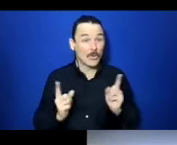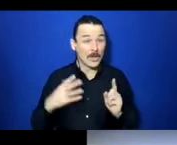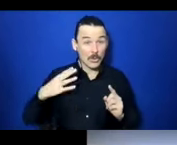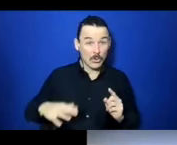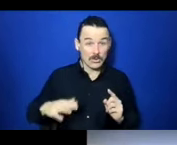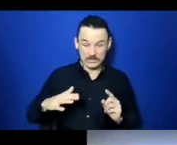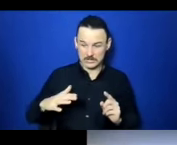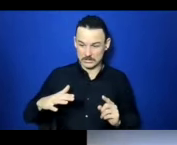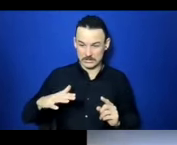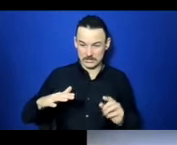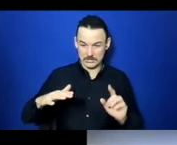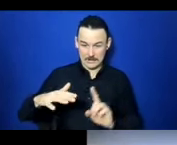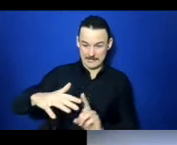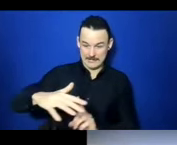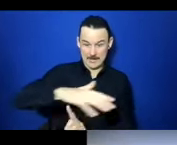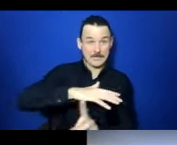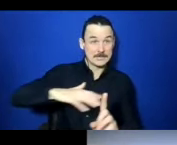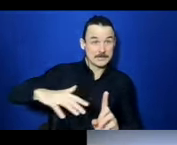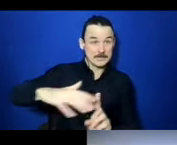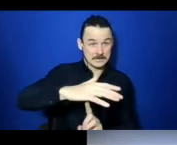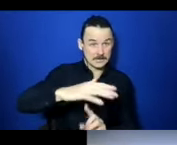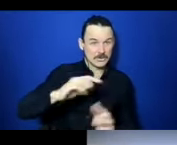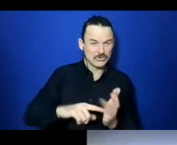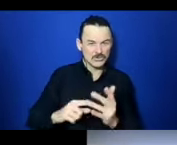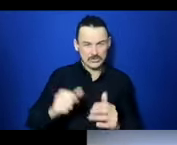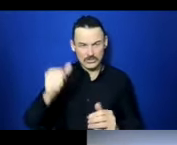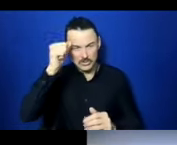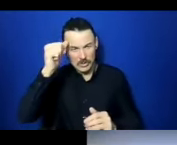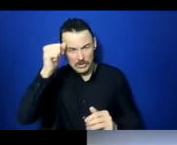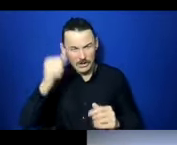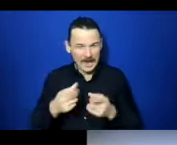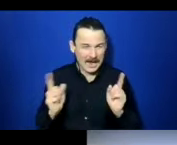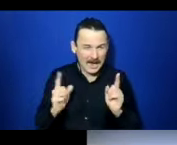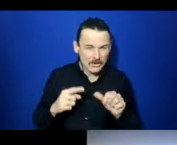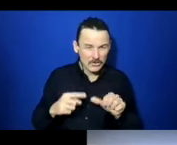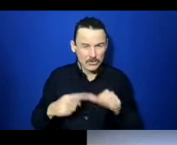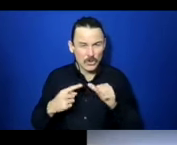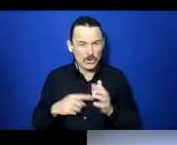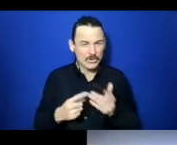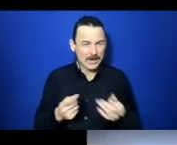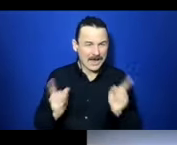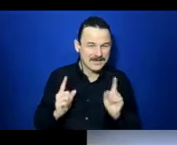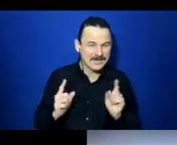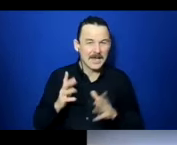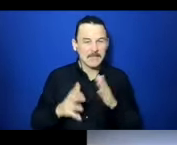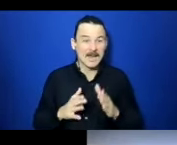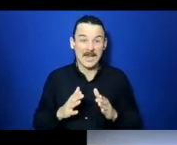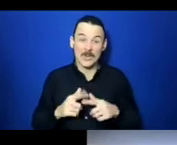us personally then then there has to be some give and take around around data and privacy. What's